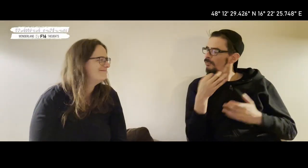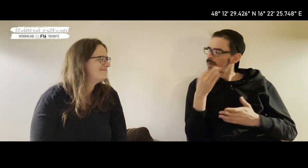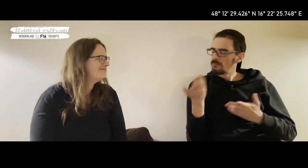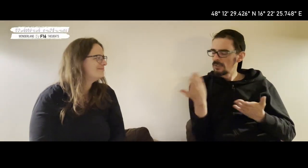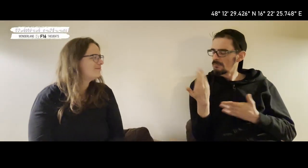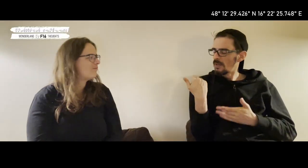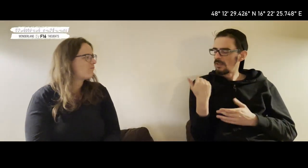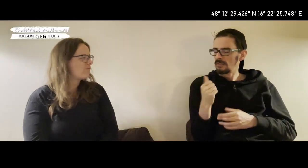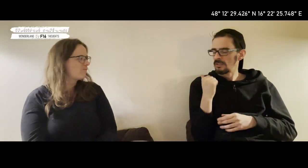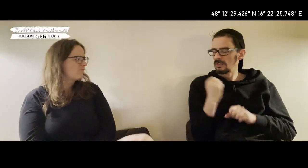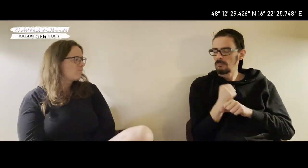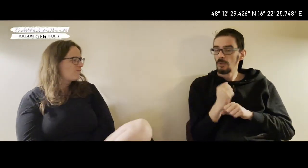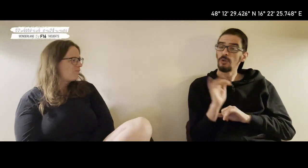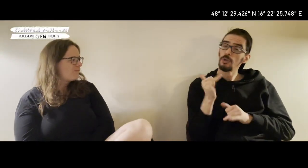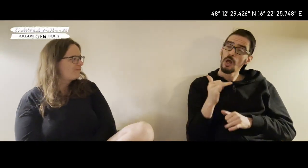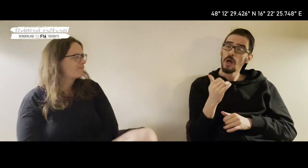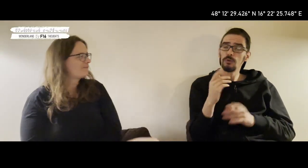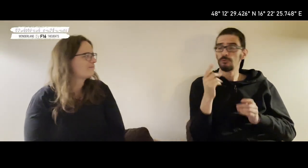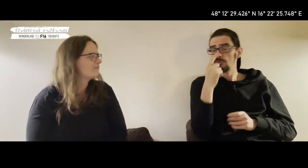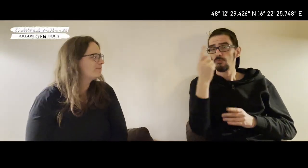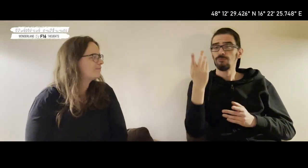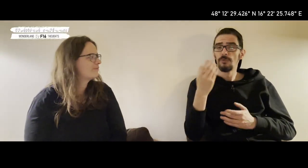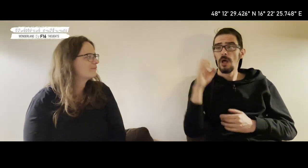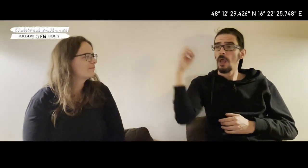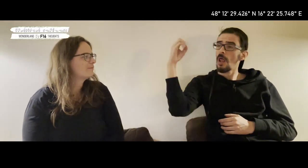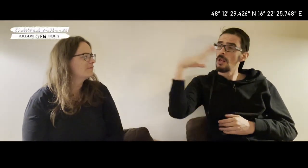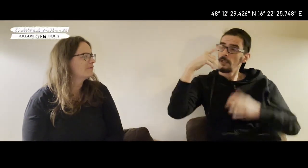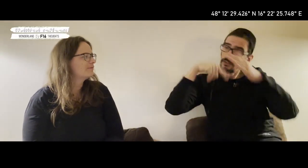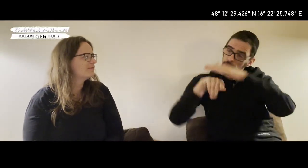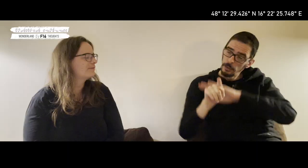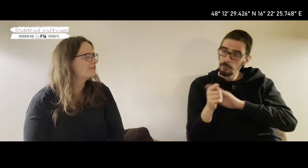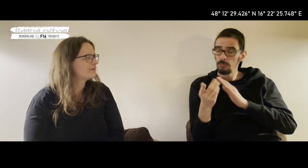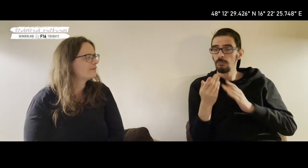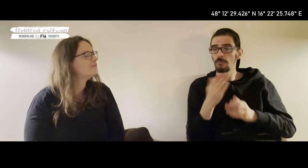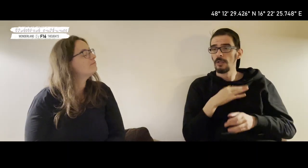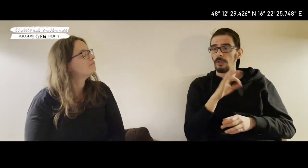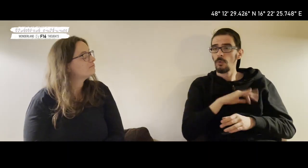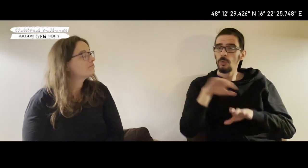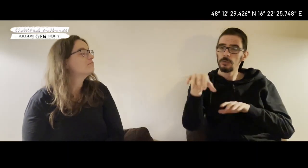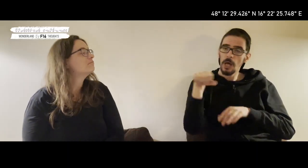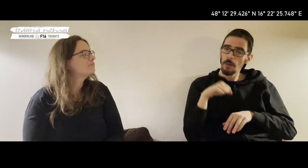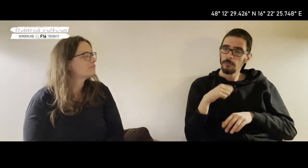And what did you do yesterday?! I happened to be in the light and picked up my daughter.